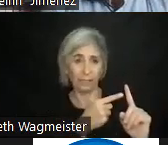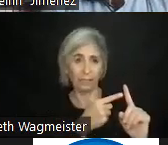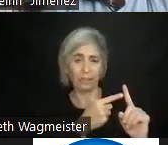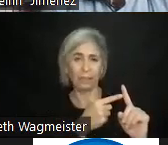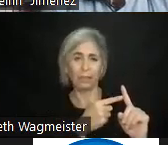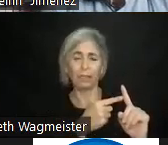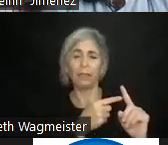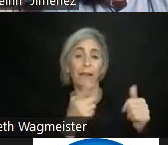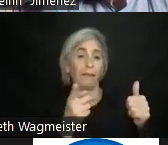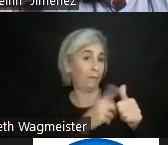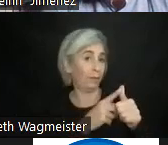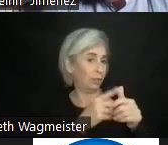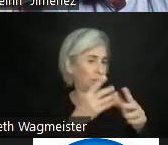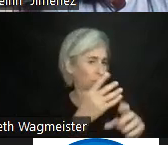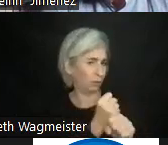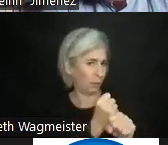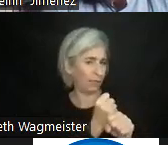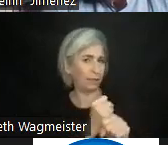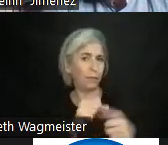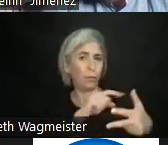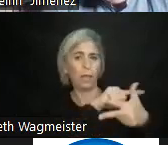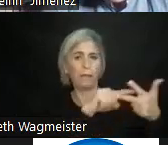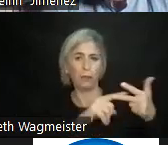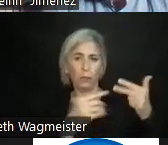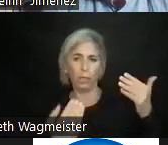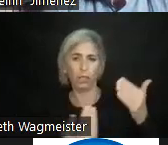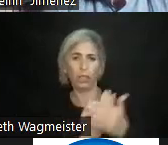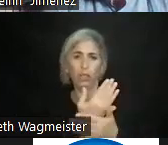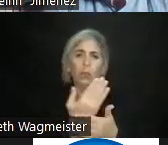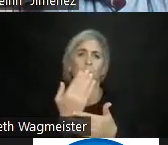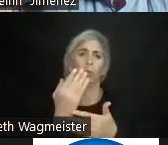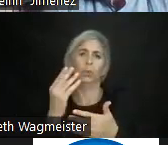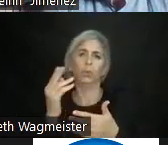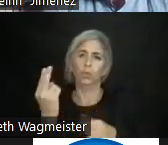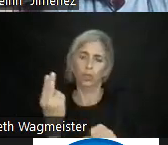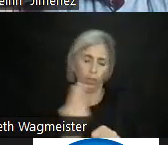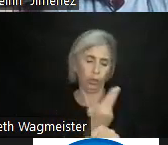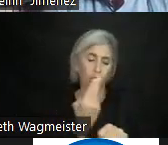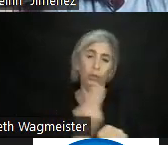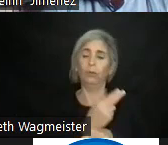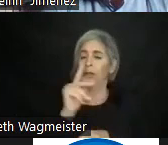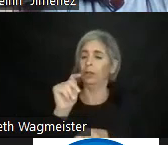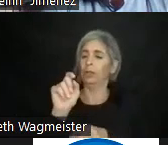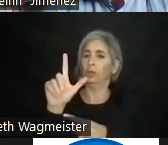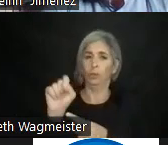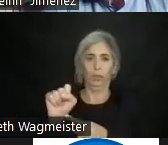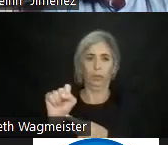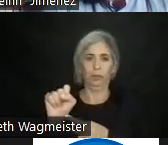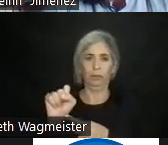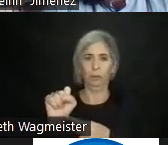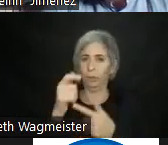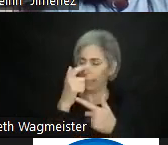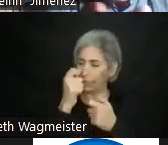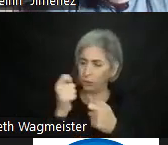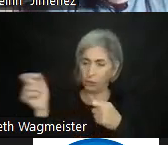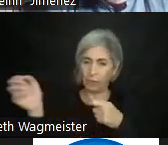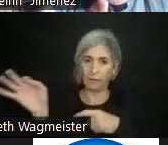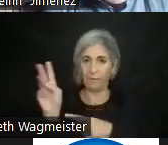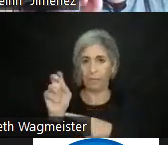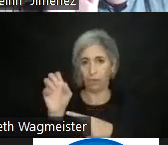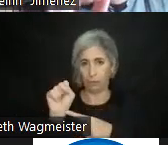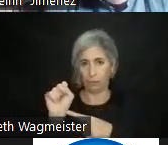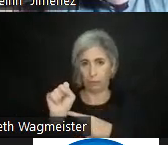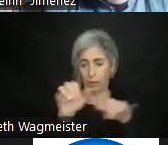first we have three new very useful tools with interesting new filters. Standards are tools.